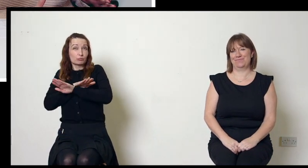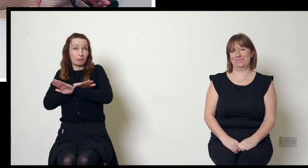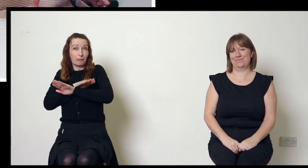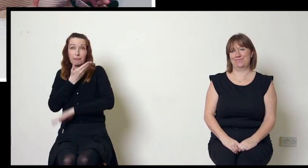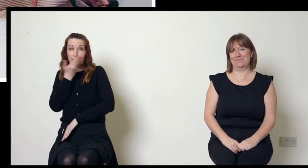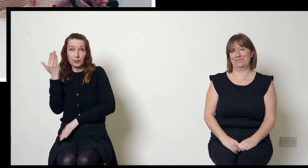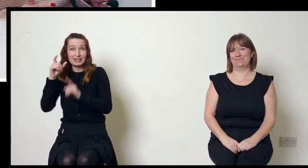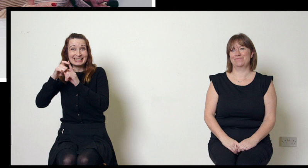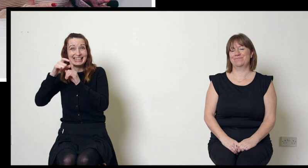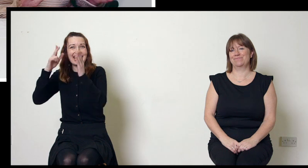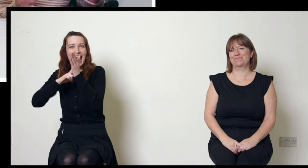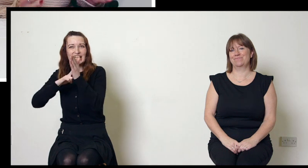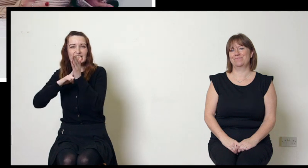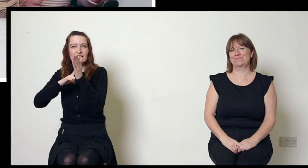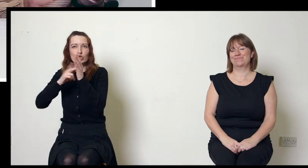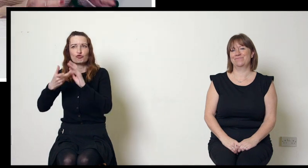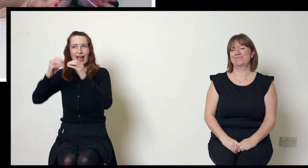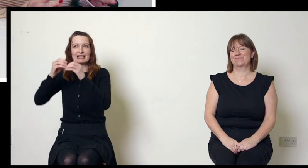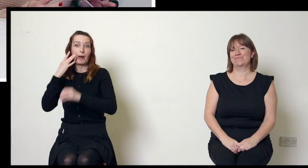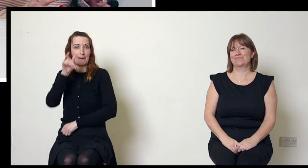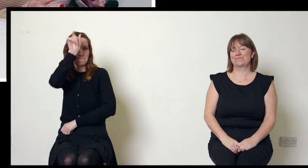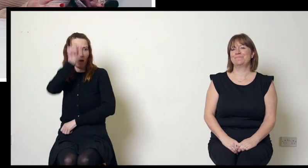creative that we are working with, it's making sure that that event is accessible